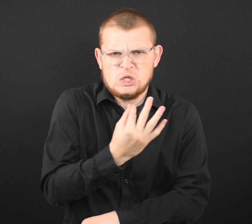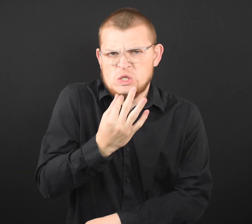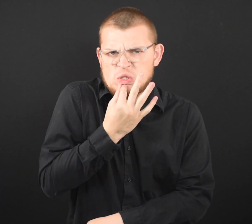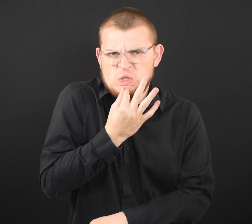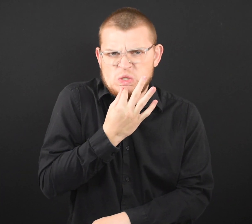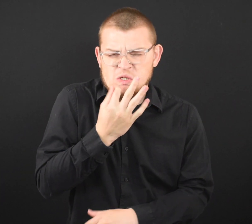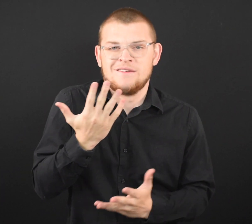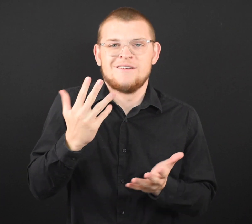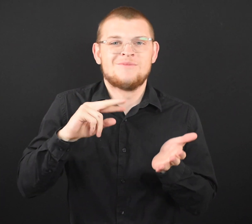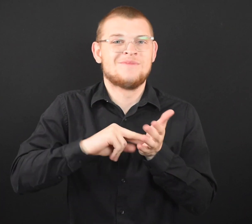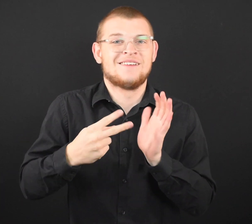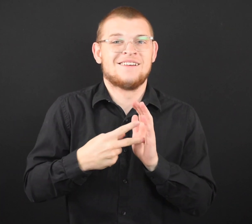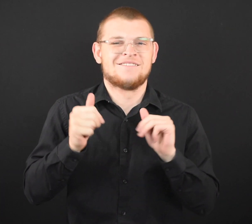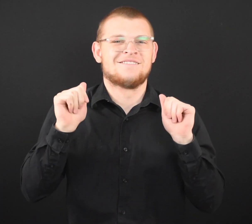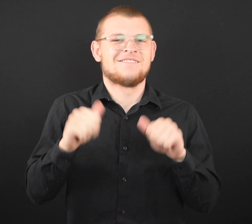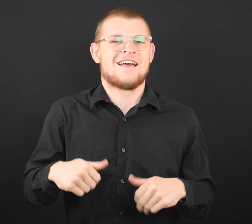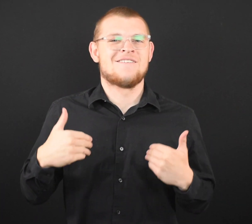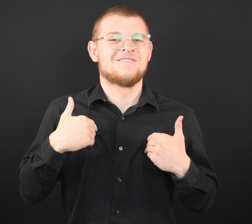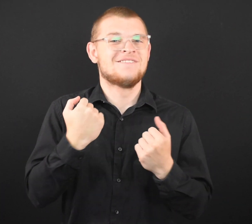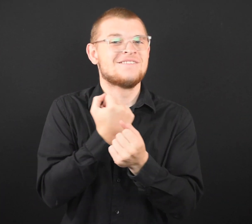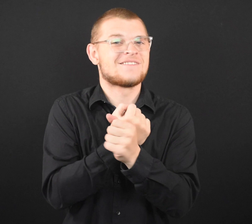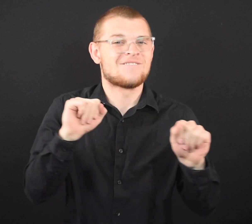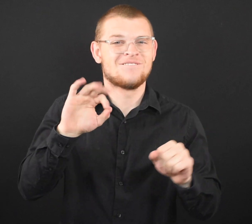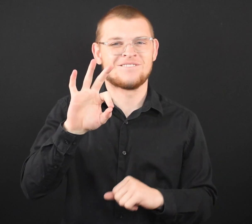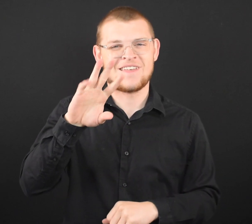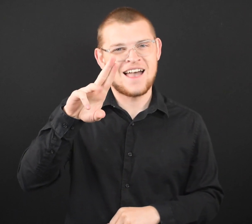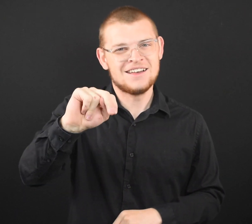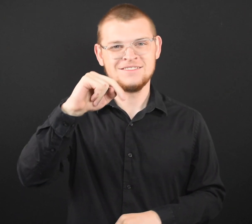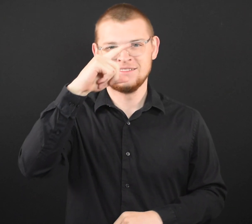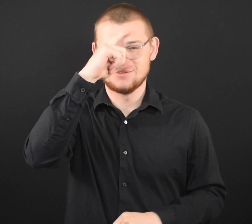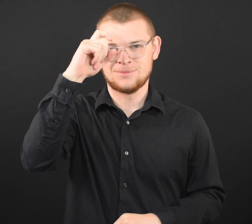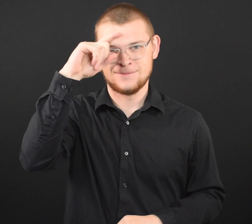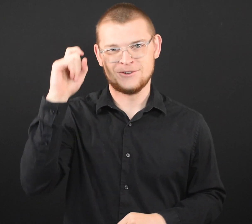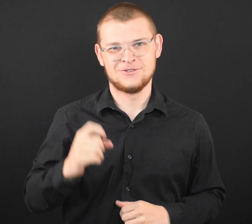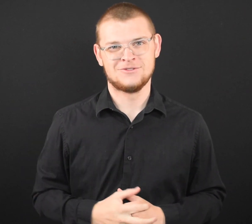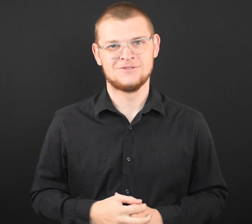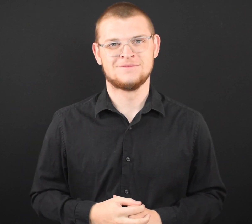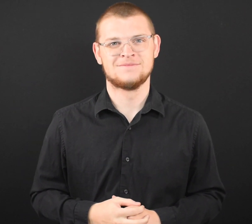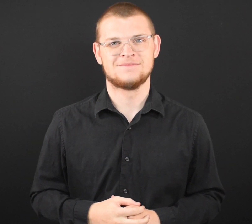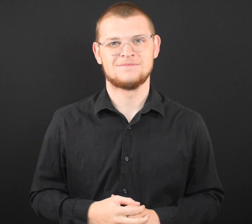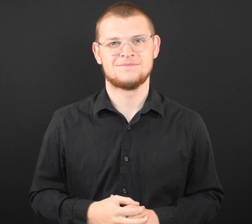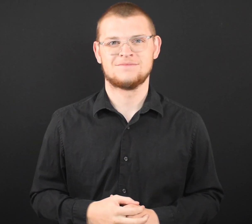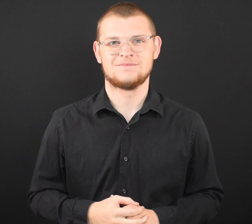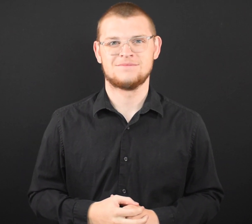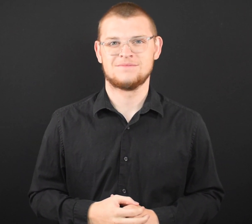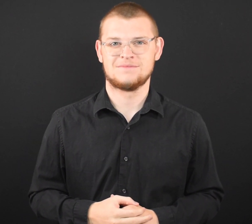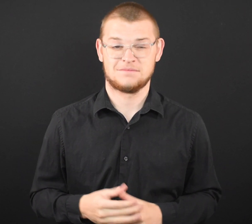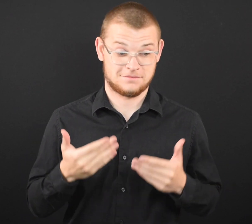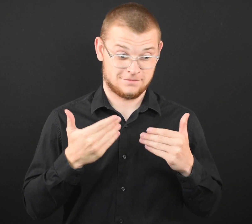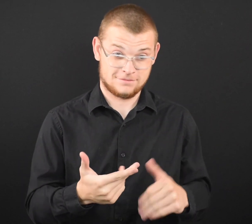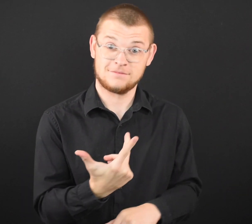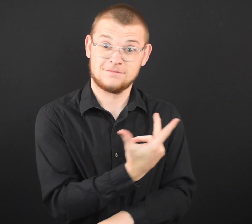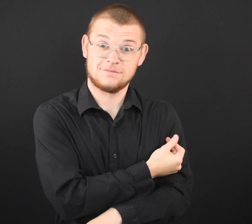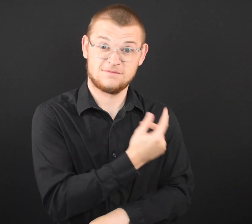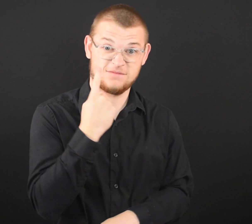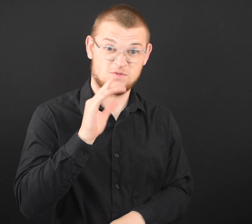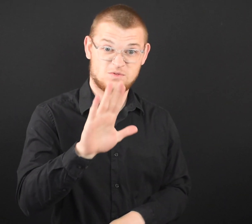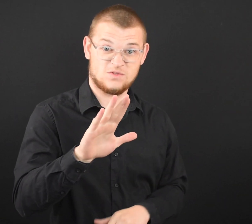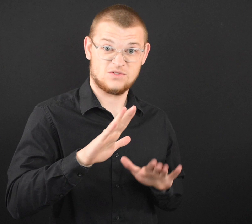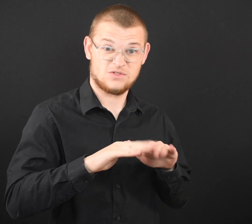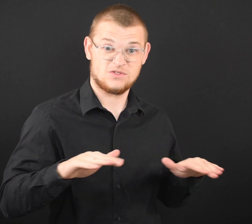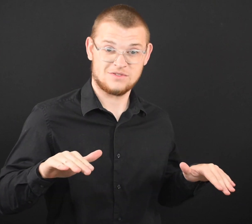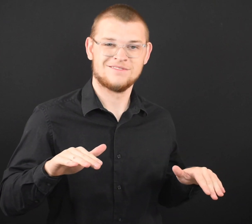● Getting vaccinated will give your child, your family, and your community